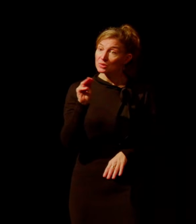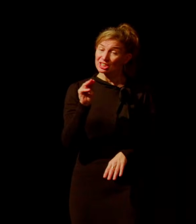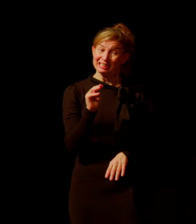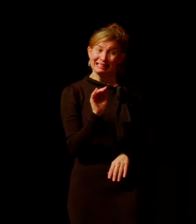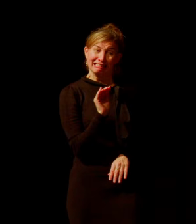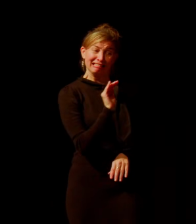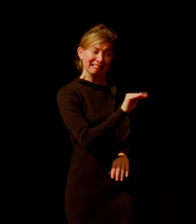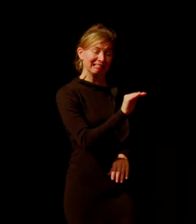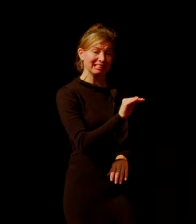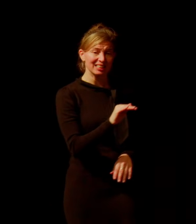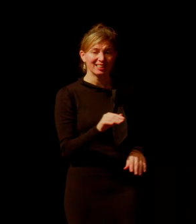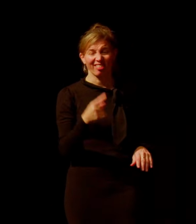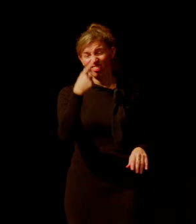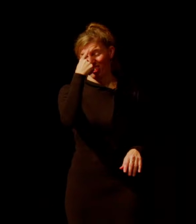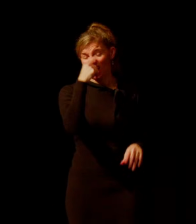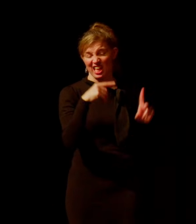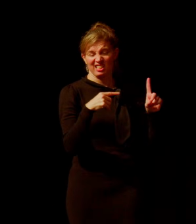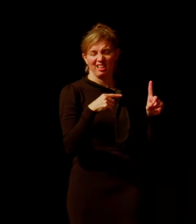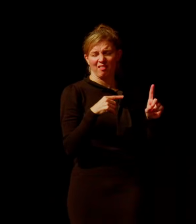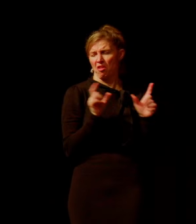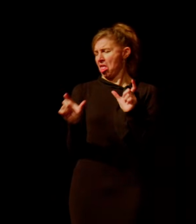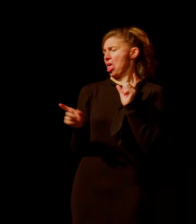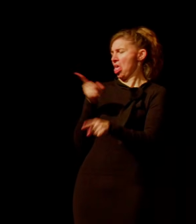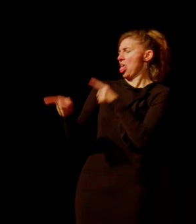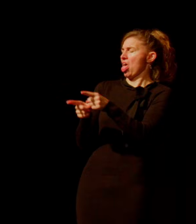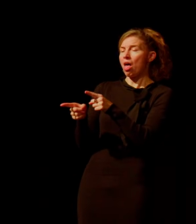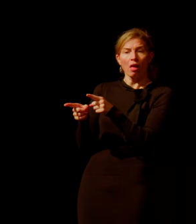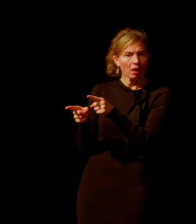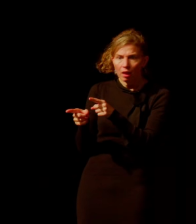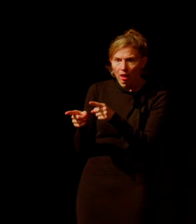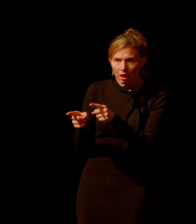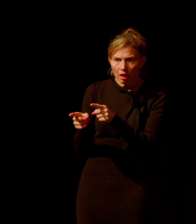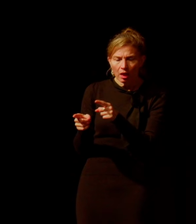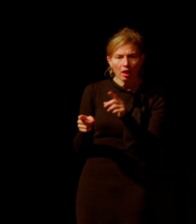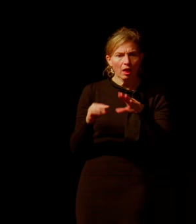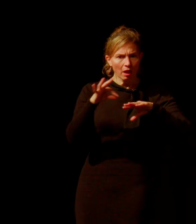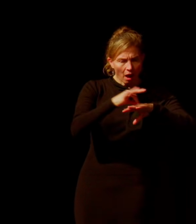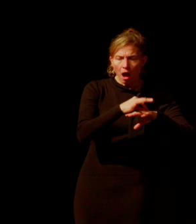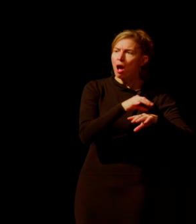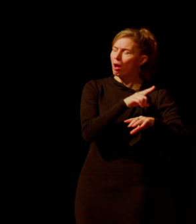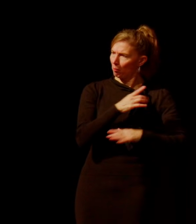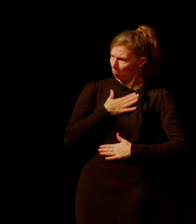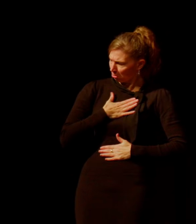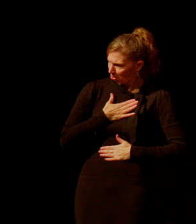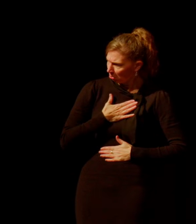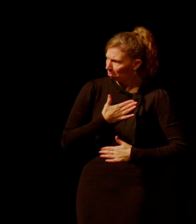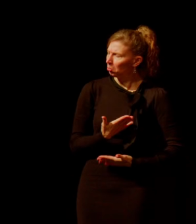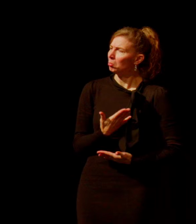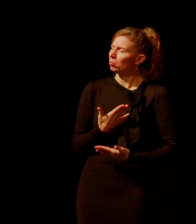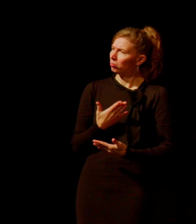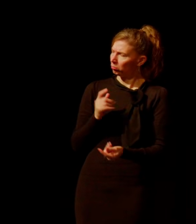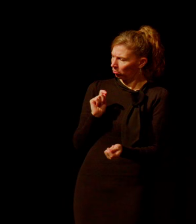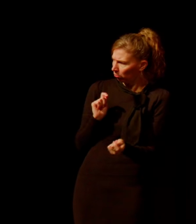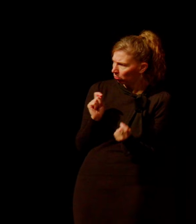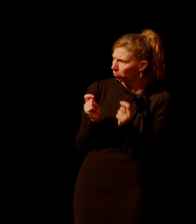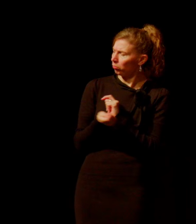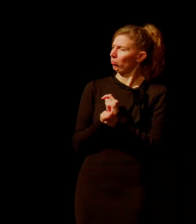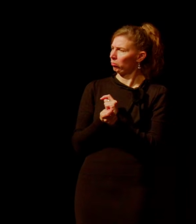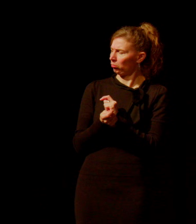He was willing to listen, to understand and to change. And this was such a powerful realization for Michelle,